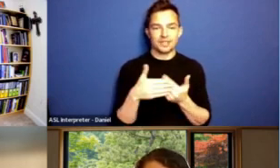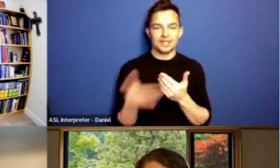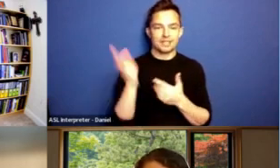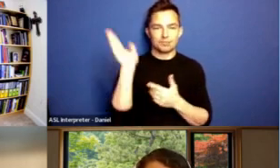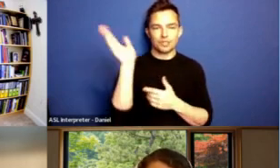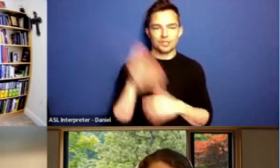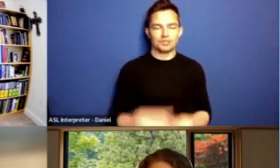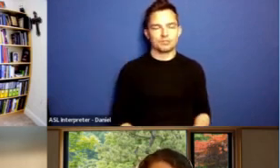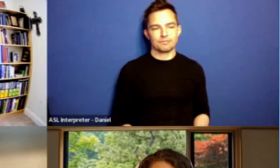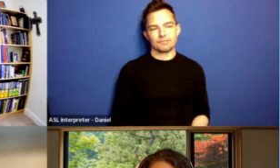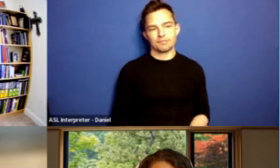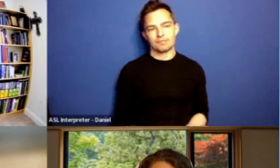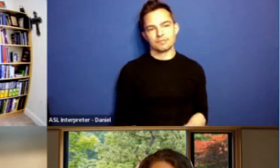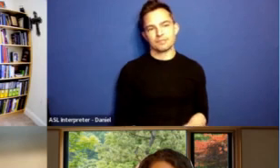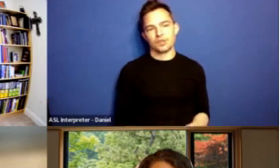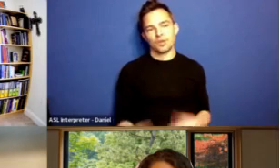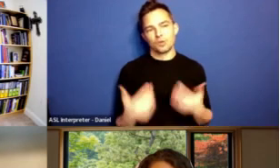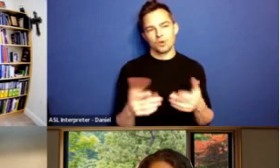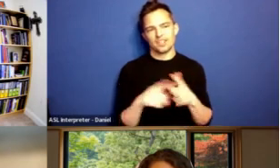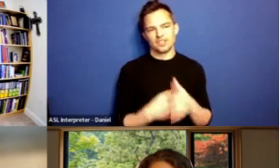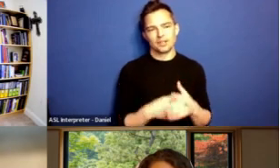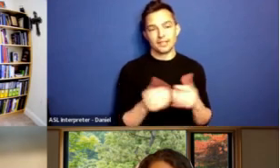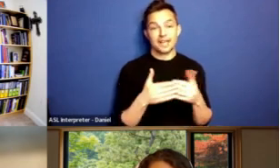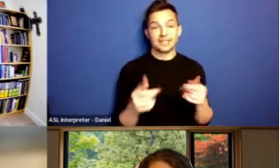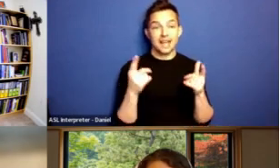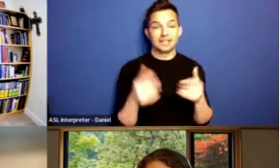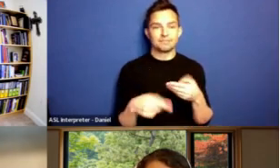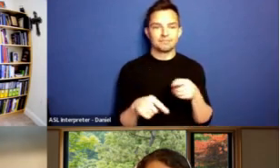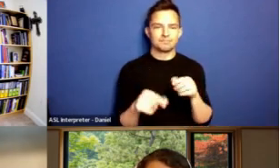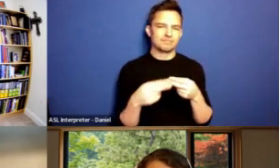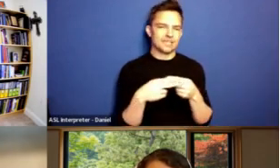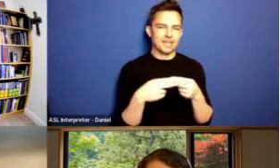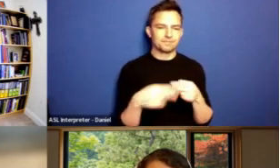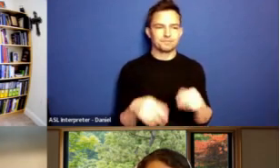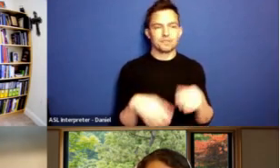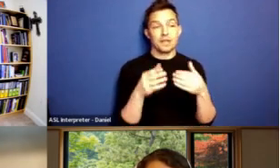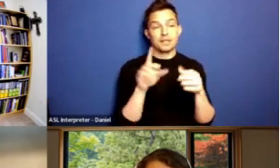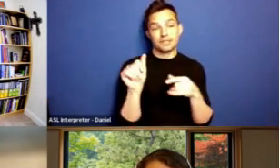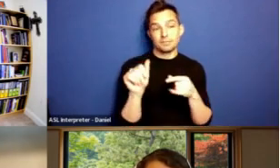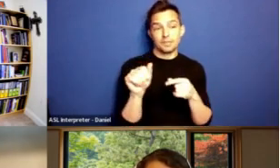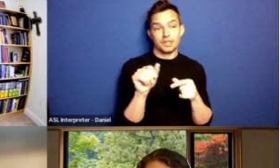Disability. We are charged with three primary goals. One is to increase competitive integrated